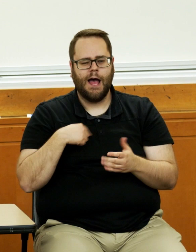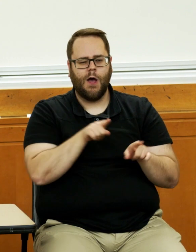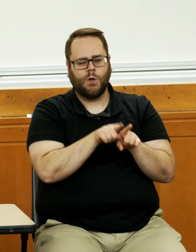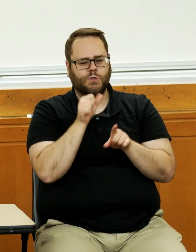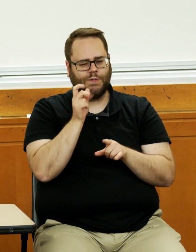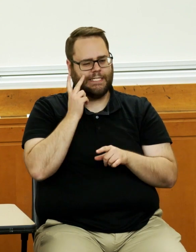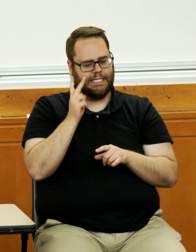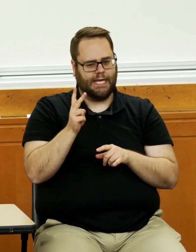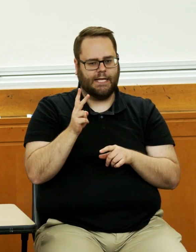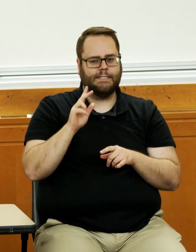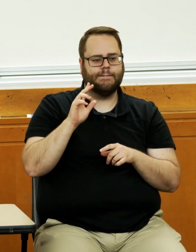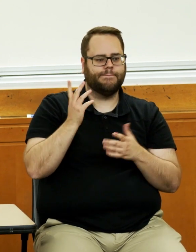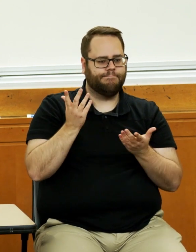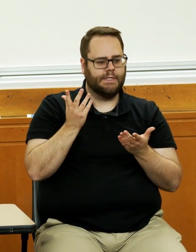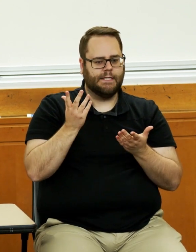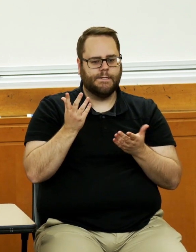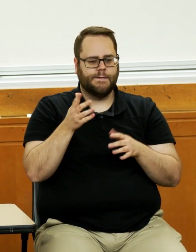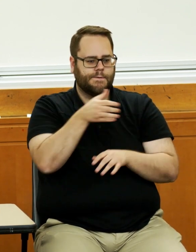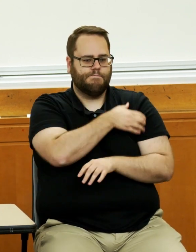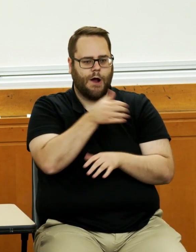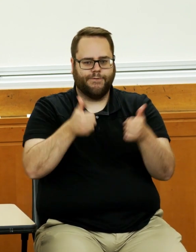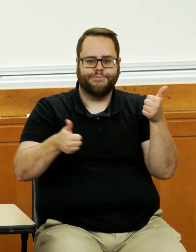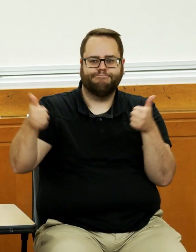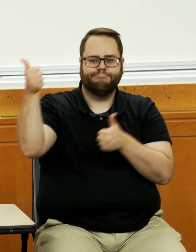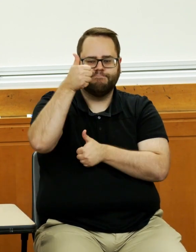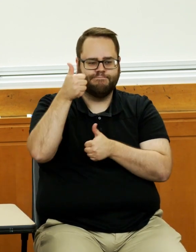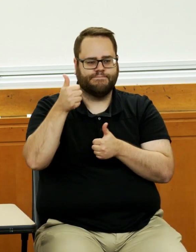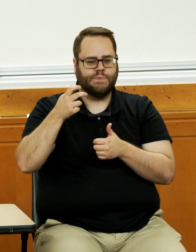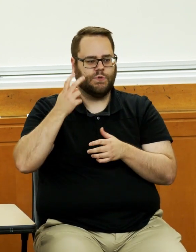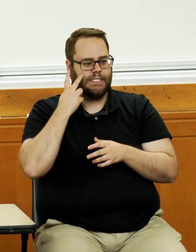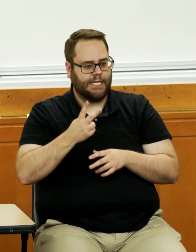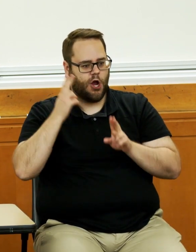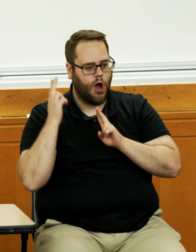as beseeching governing or otherwise powerful entities to see or honor our client’s humanity.